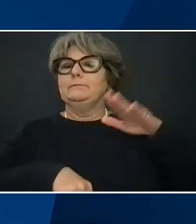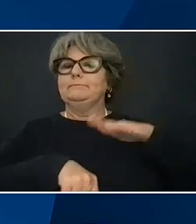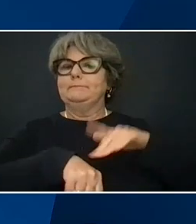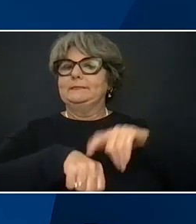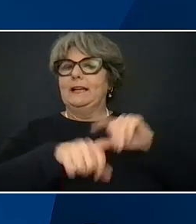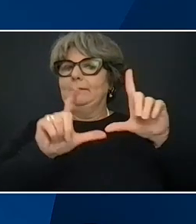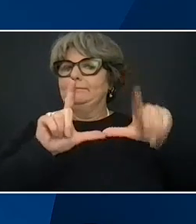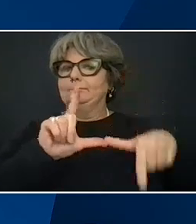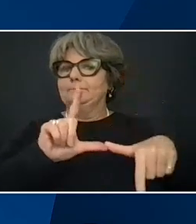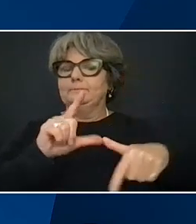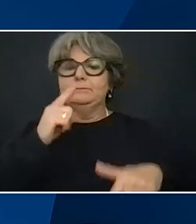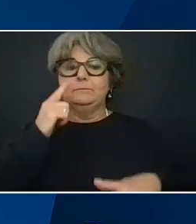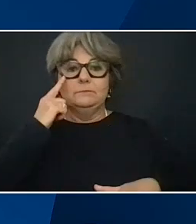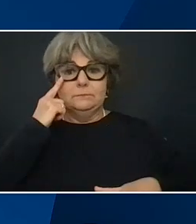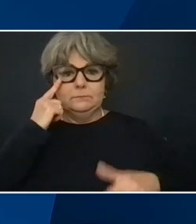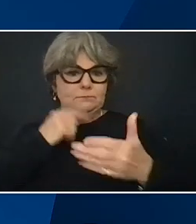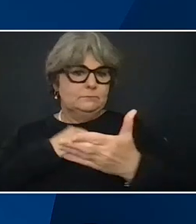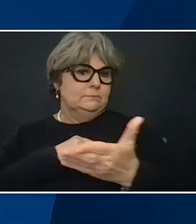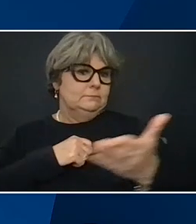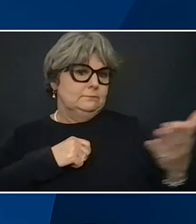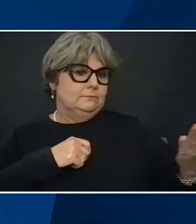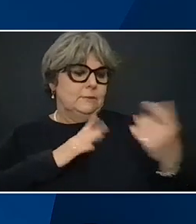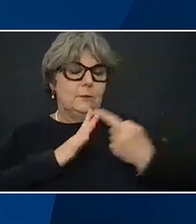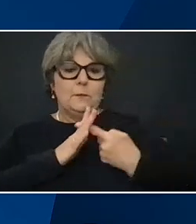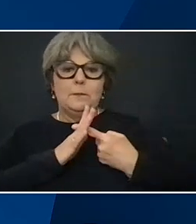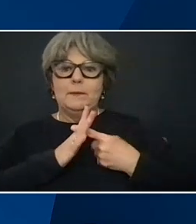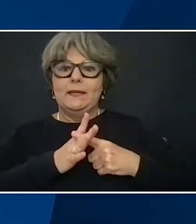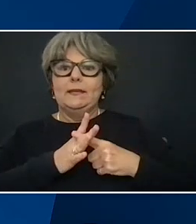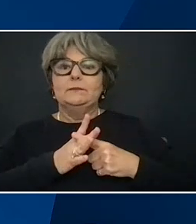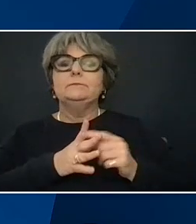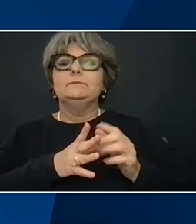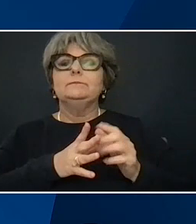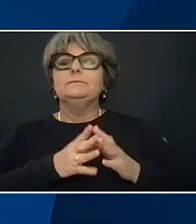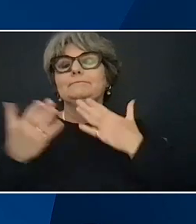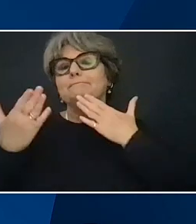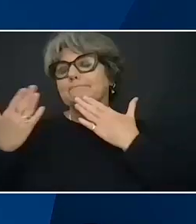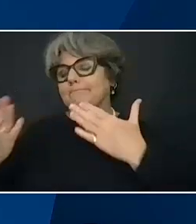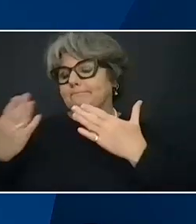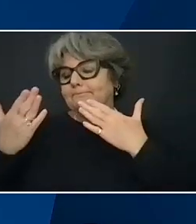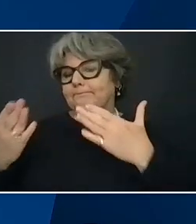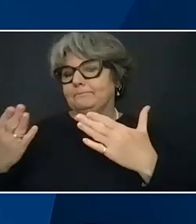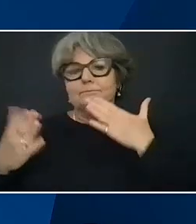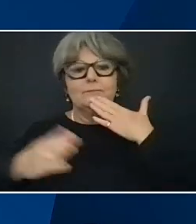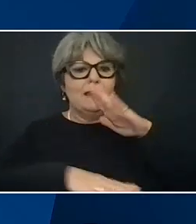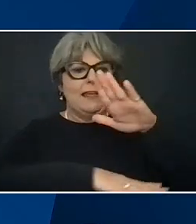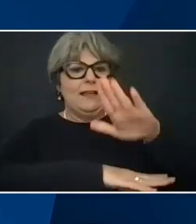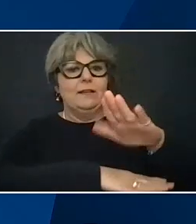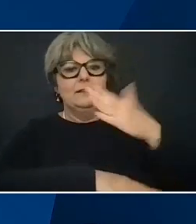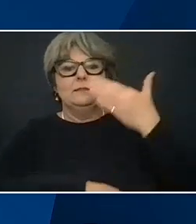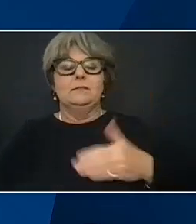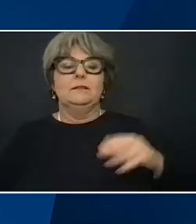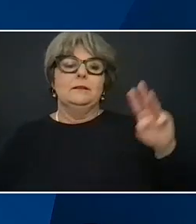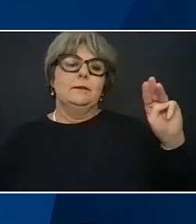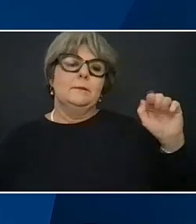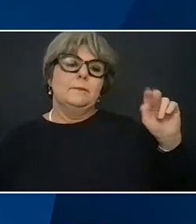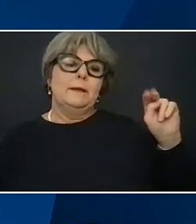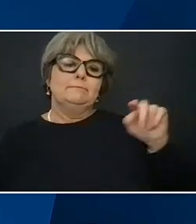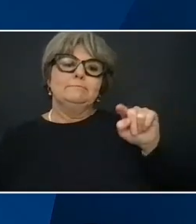So with that, you may begin now. Okay. Thank you so much. Good afternoon. My name is Madison Lewis and I am a sophomore at Iowa State